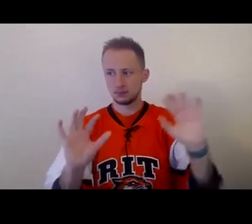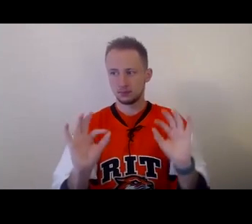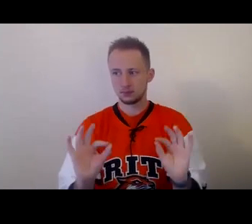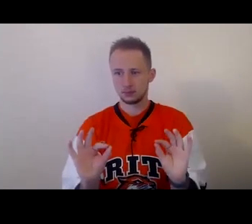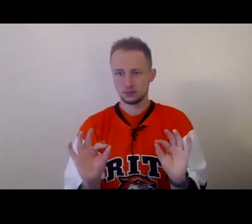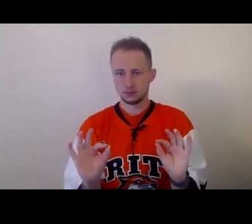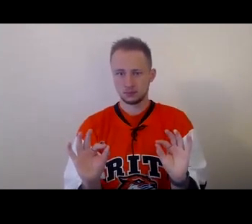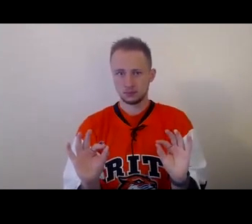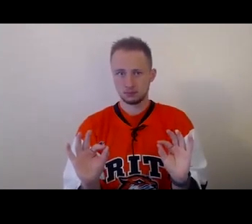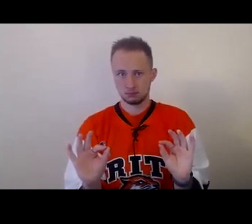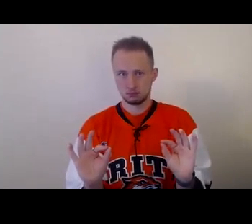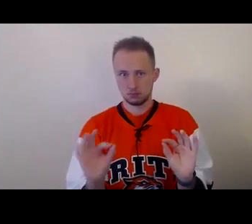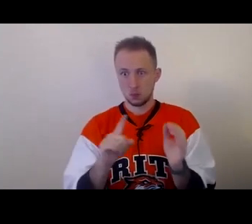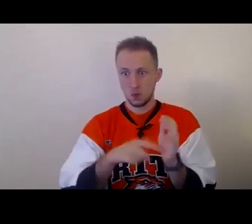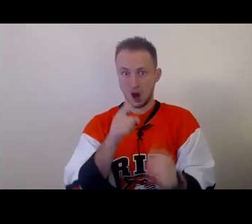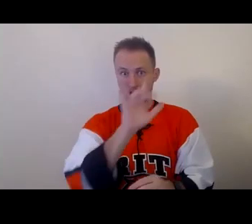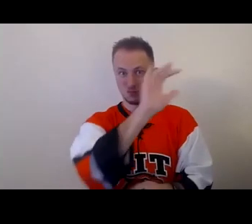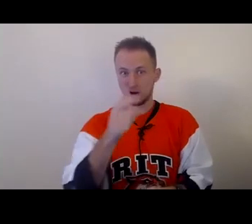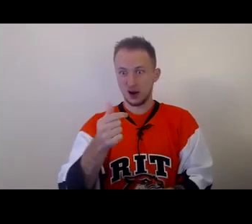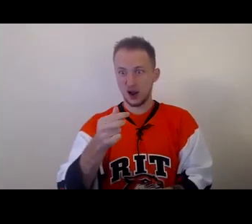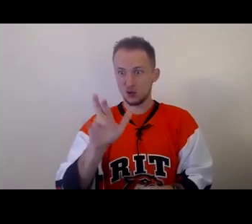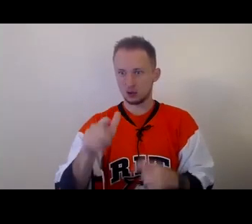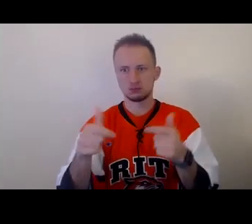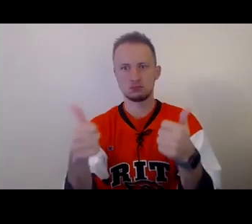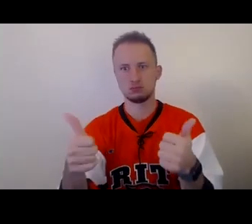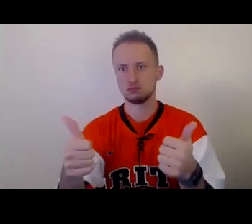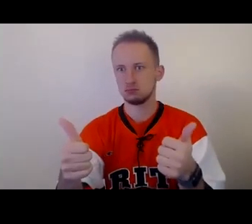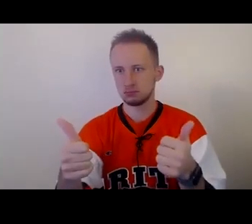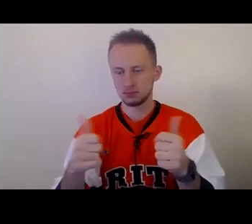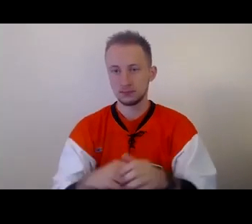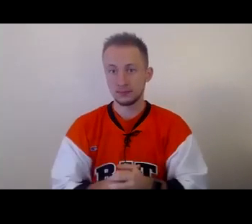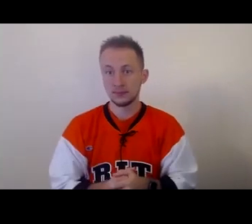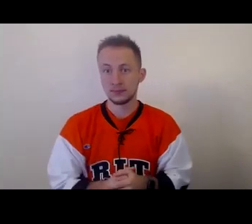Once you are in gallery view, awesome, leave it that way.